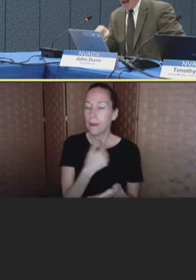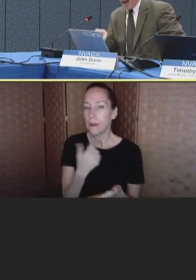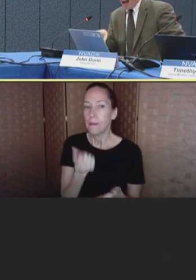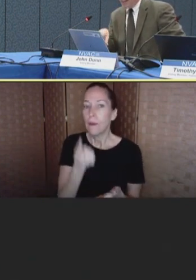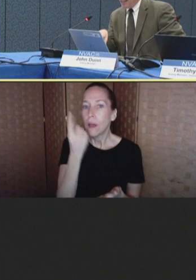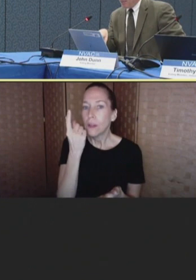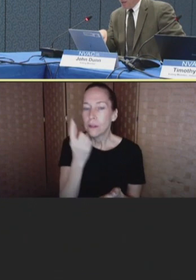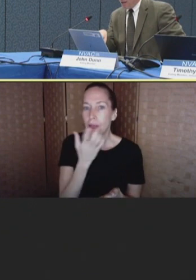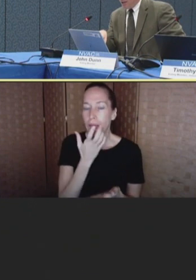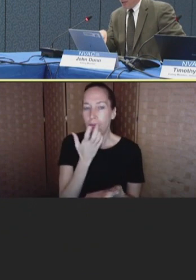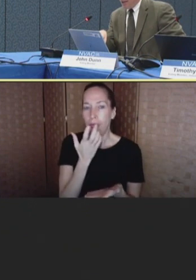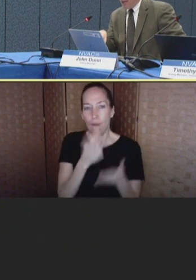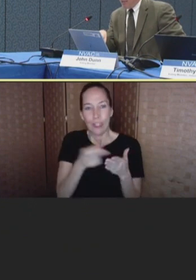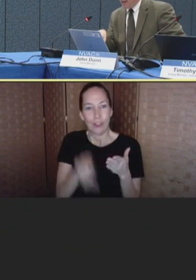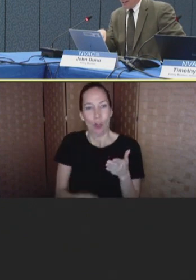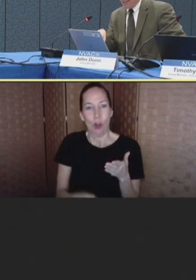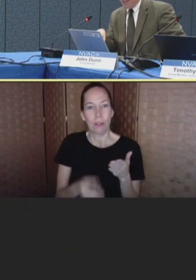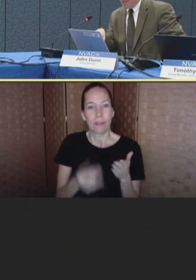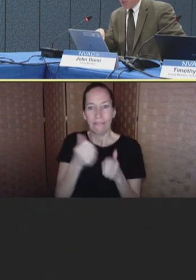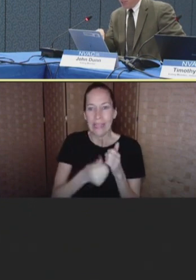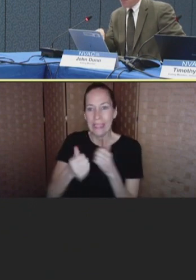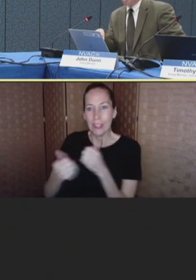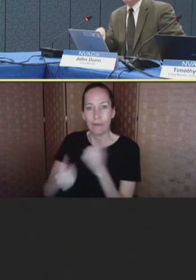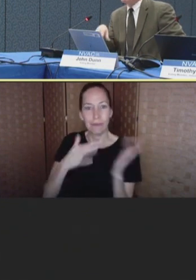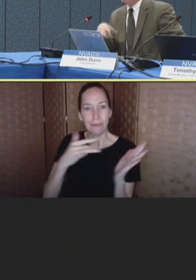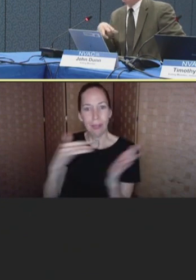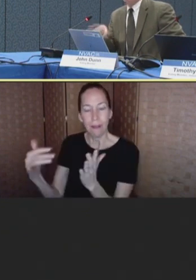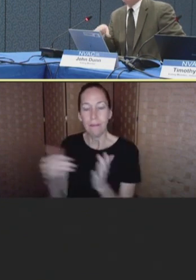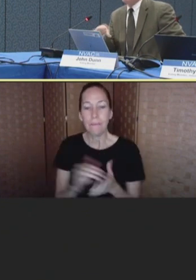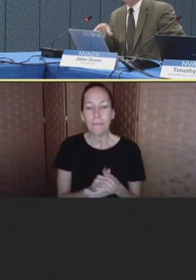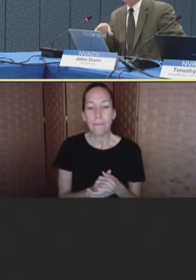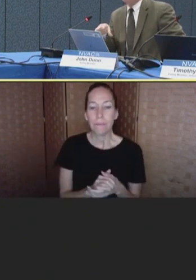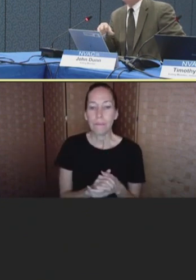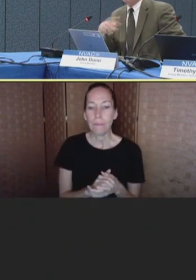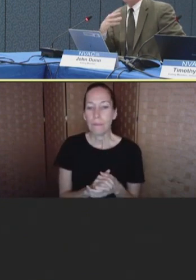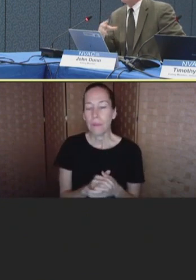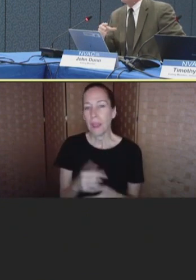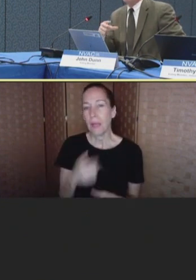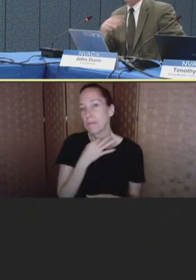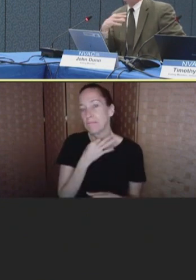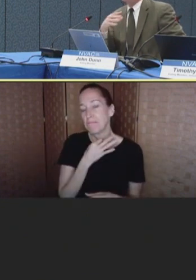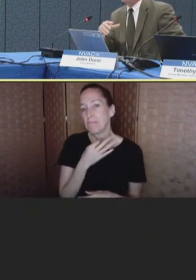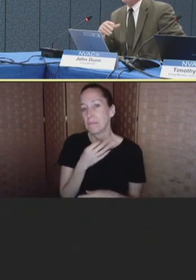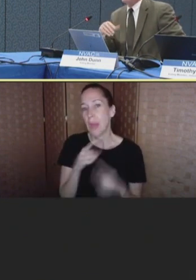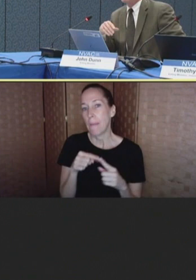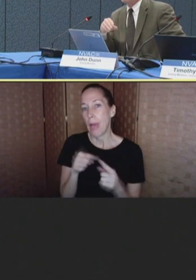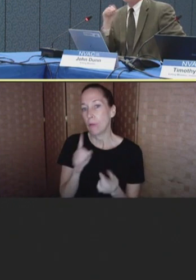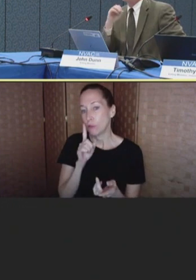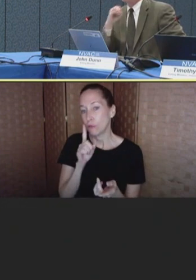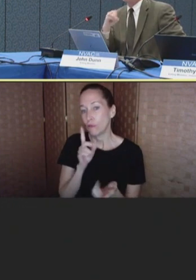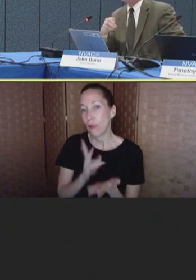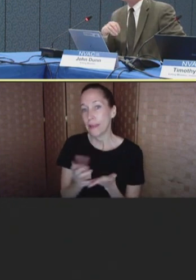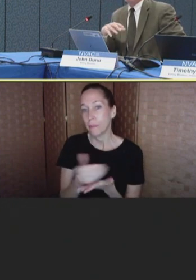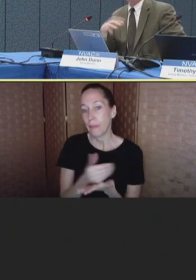I did wonder transparency where vaccine confidence and vaccine [unintelligible] concern, transparency